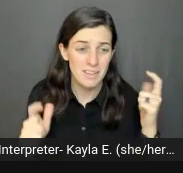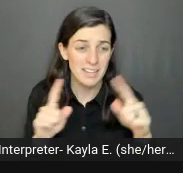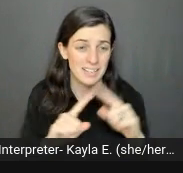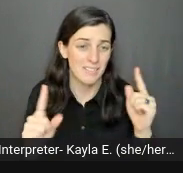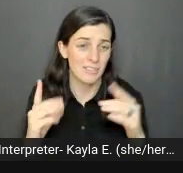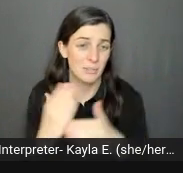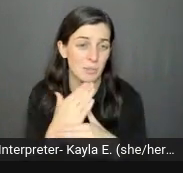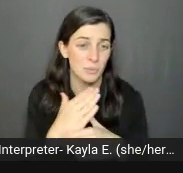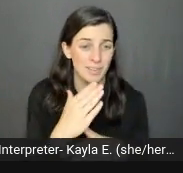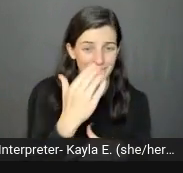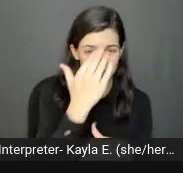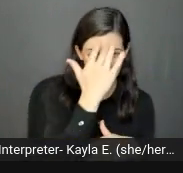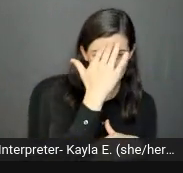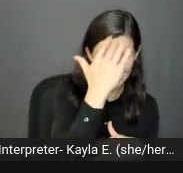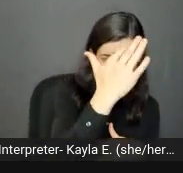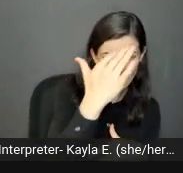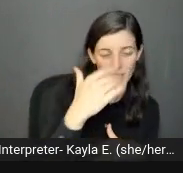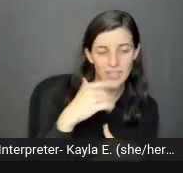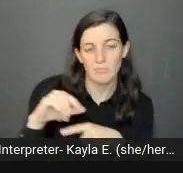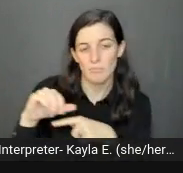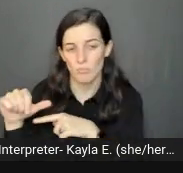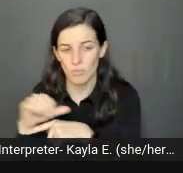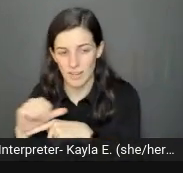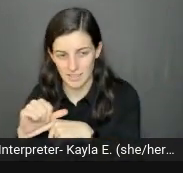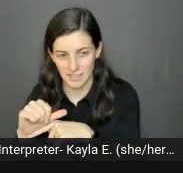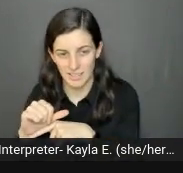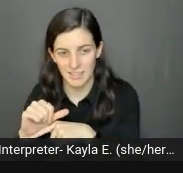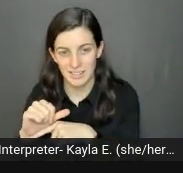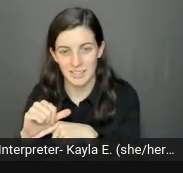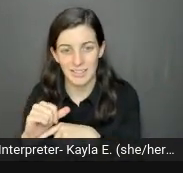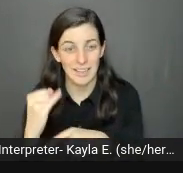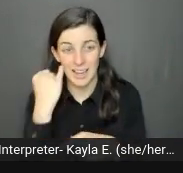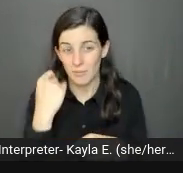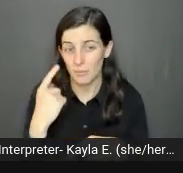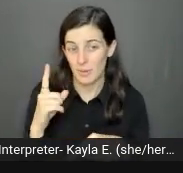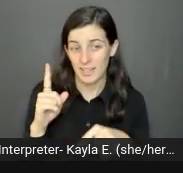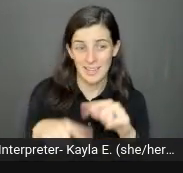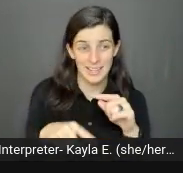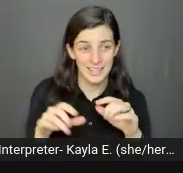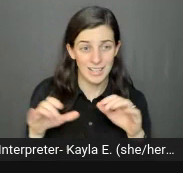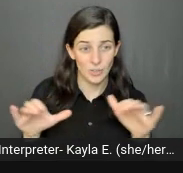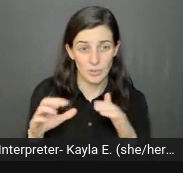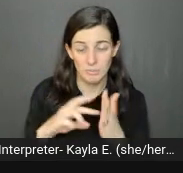If we do not collect feedback from end users, we cannot classify specific website access.